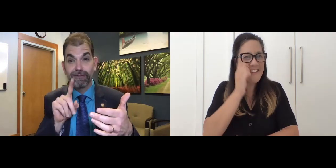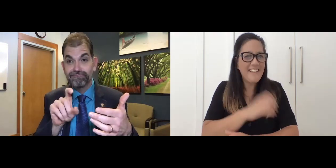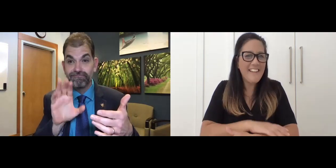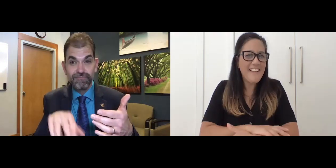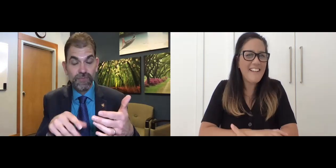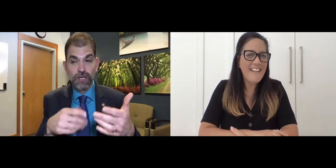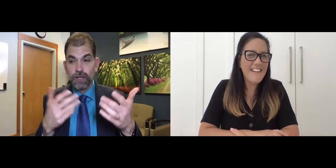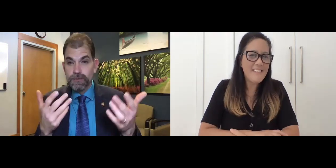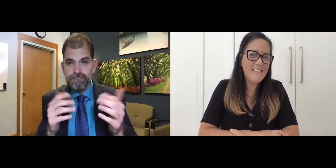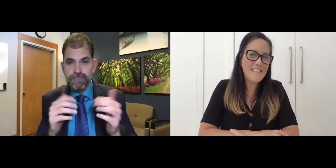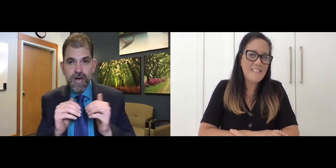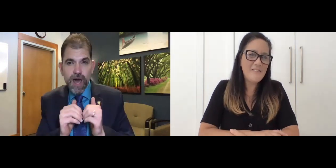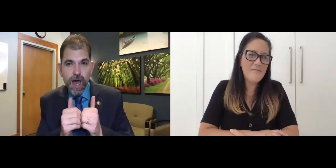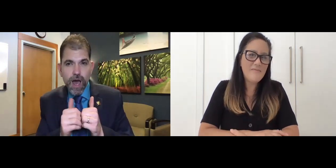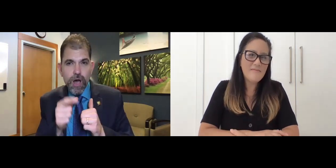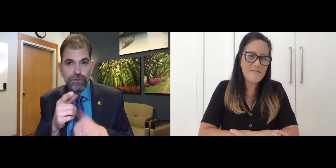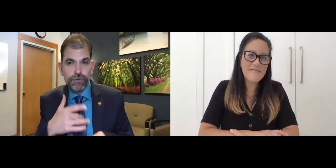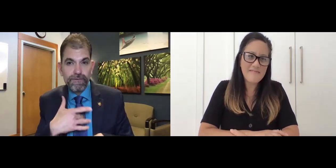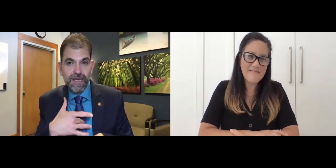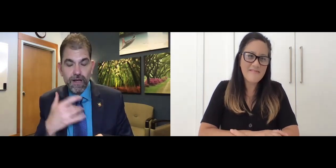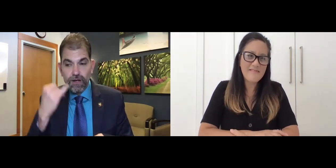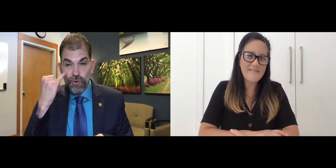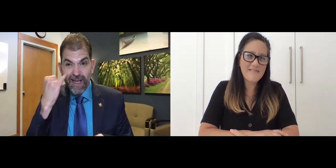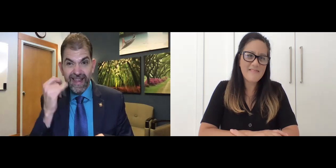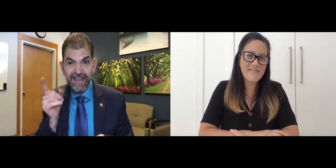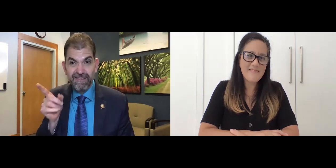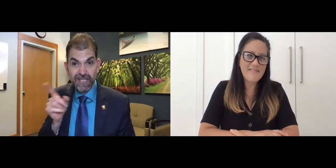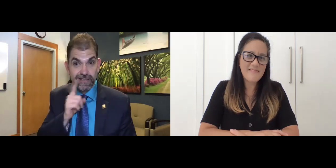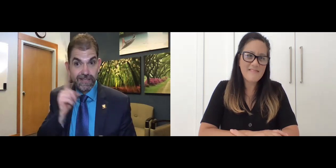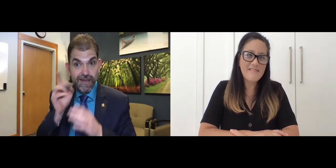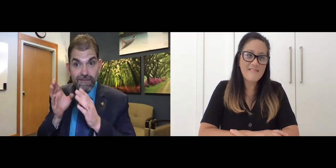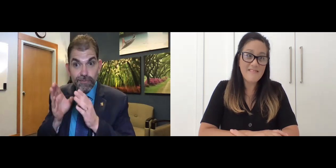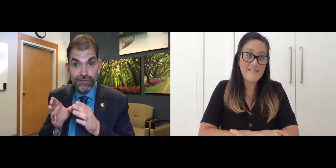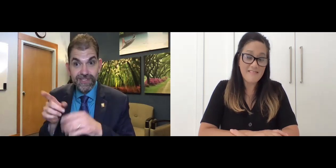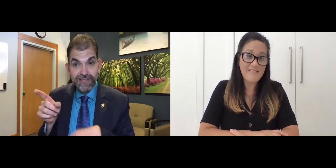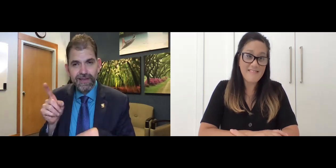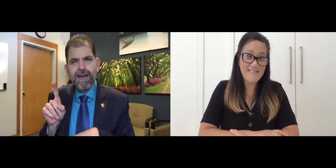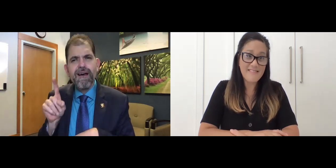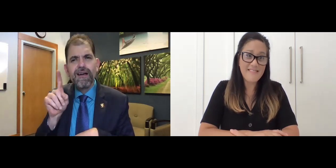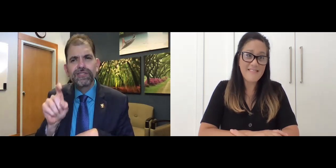So one of the questions was, how would you feel if a deaf person in